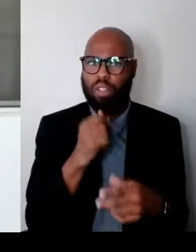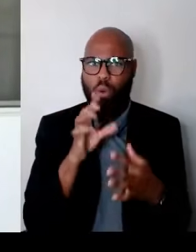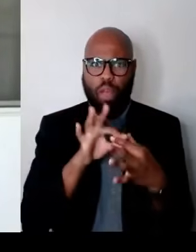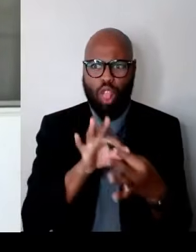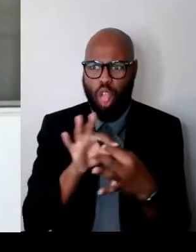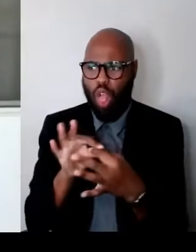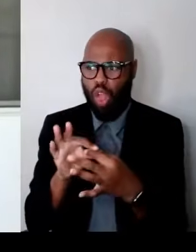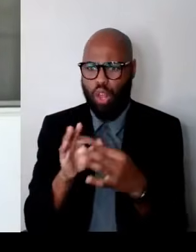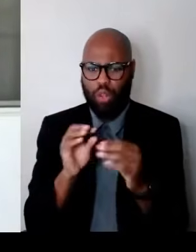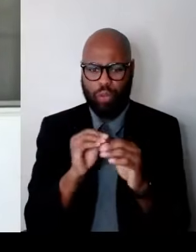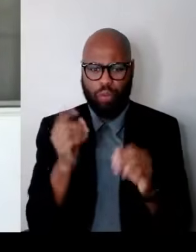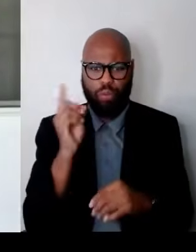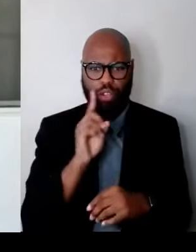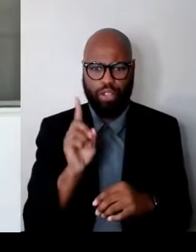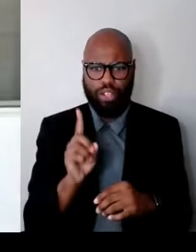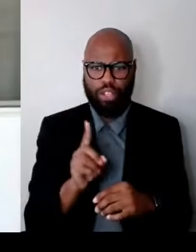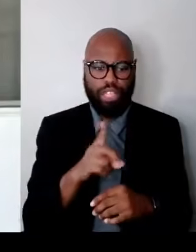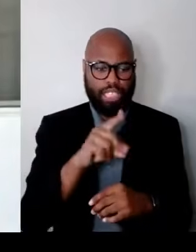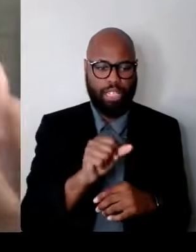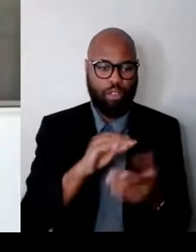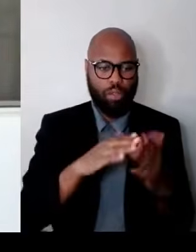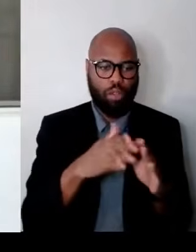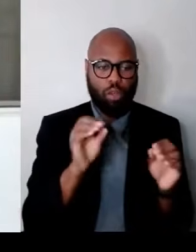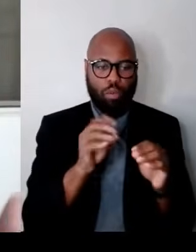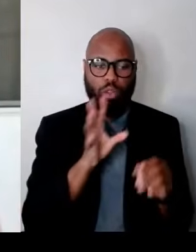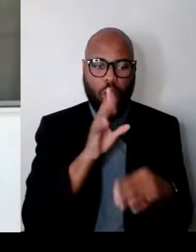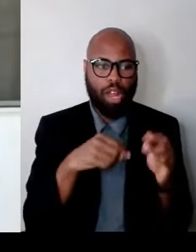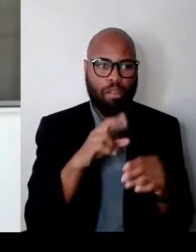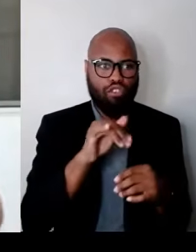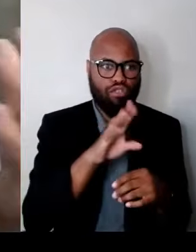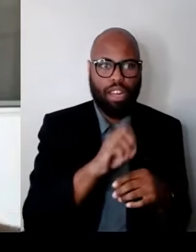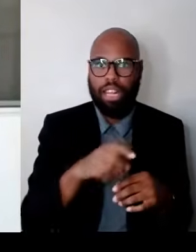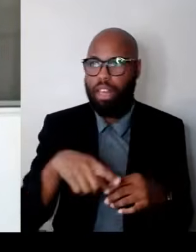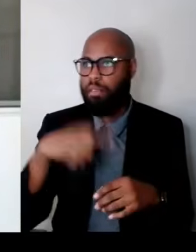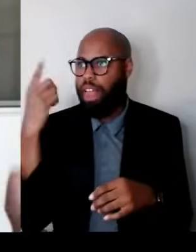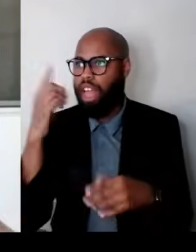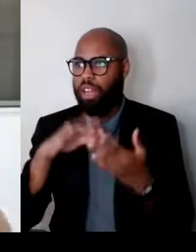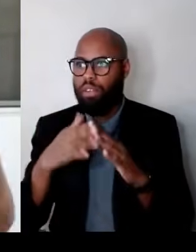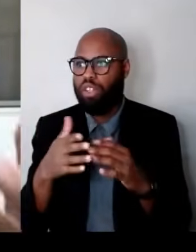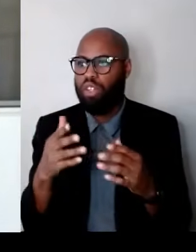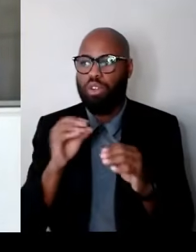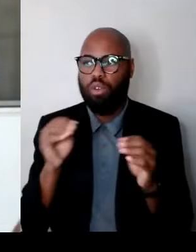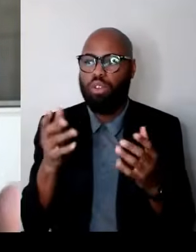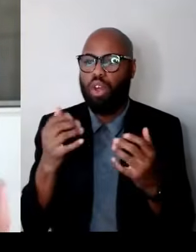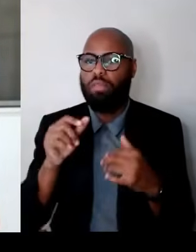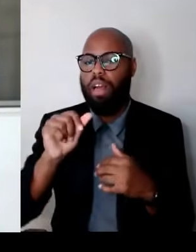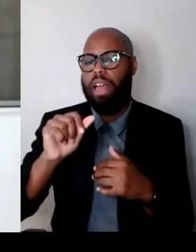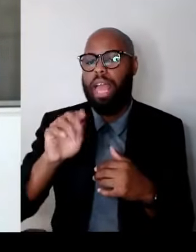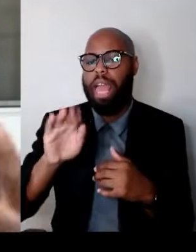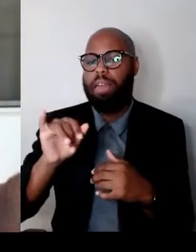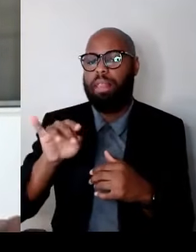In the disabled community, nobody wants to talk about race. In a Black community, nobody wants to talk about ableism or identify disabled.